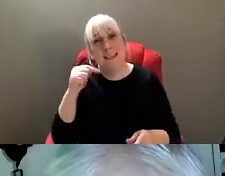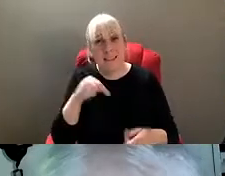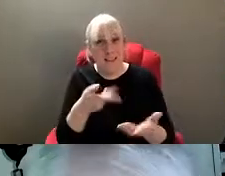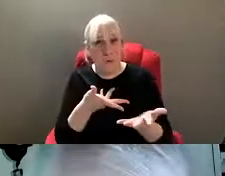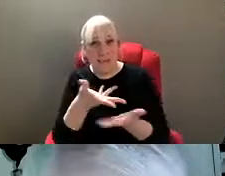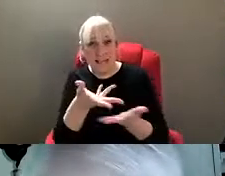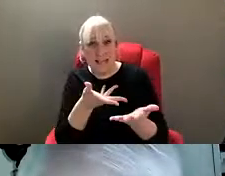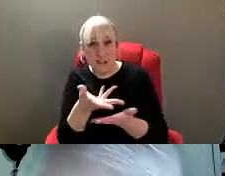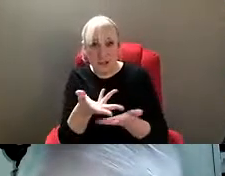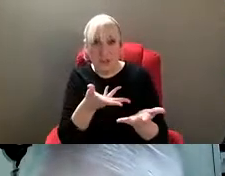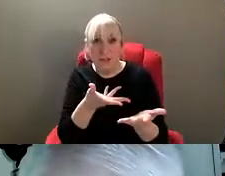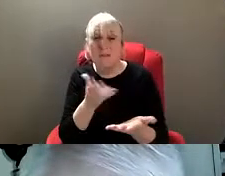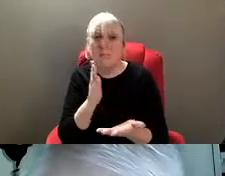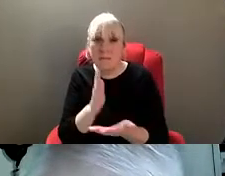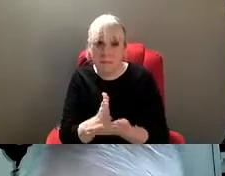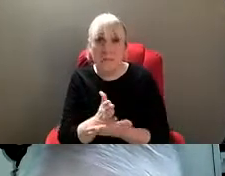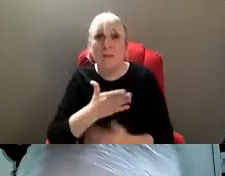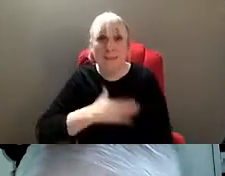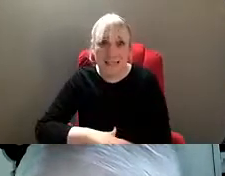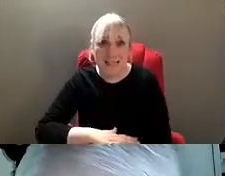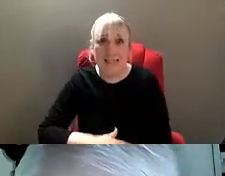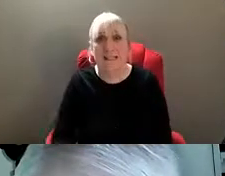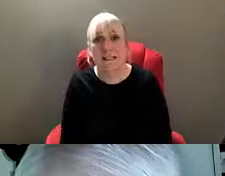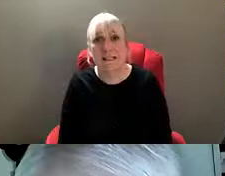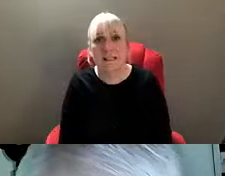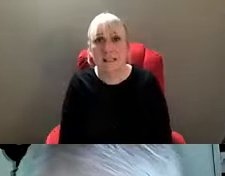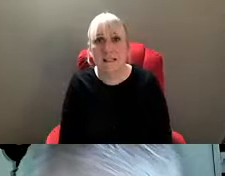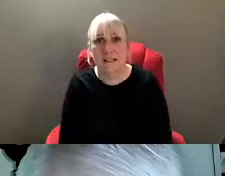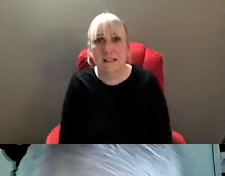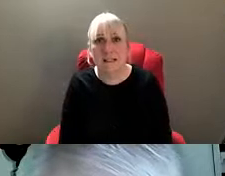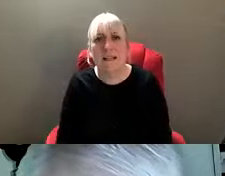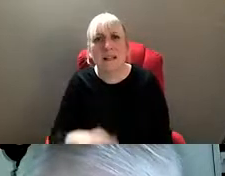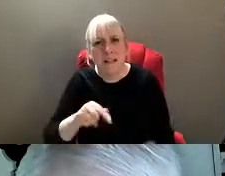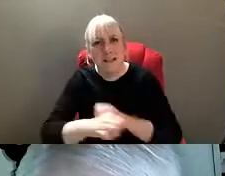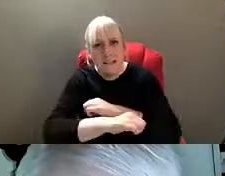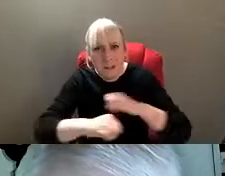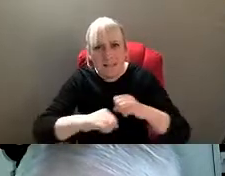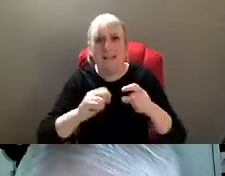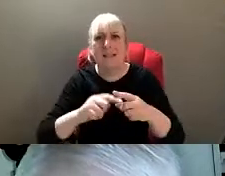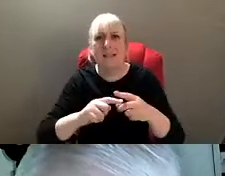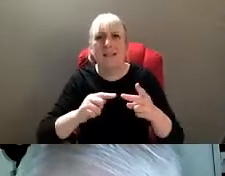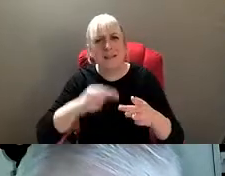that we need to have and like how this basis and this idea of exploration is mainly